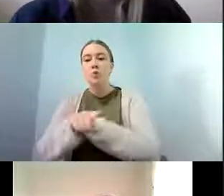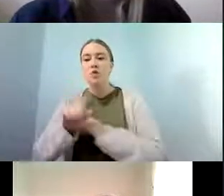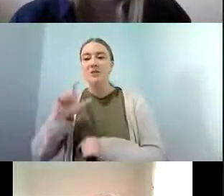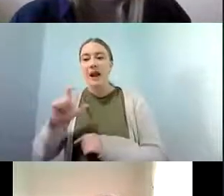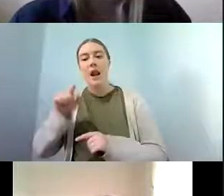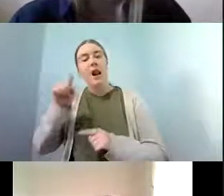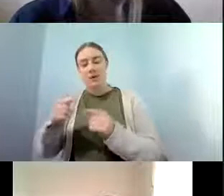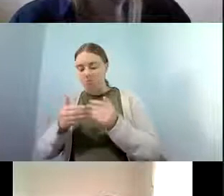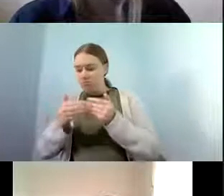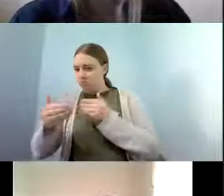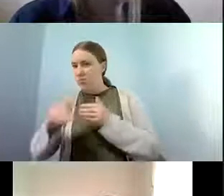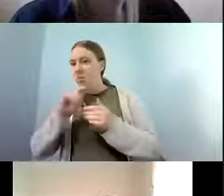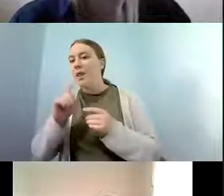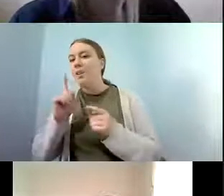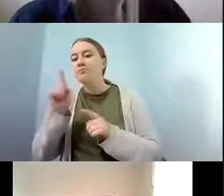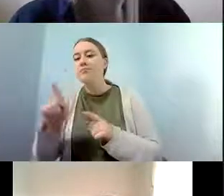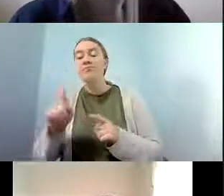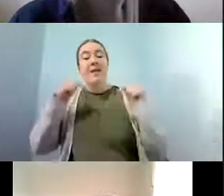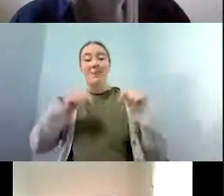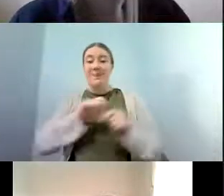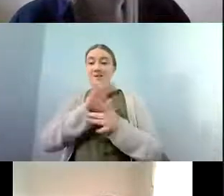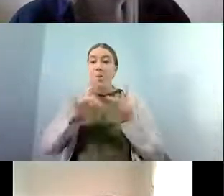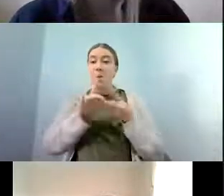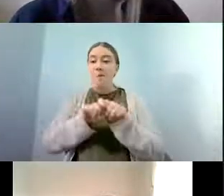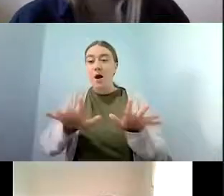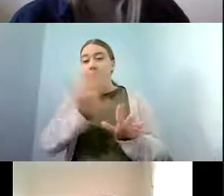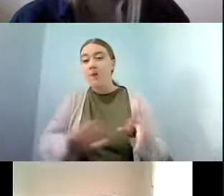the webinar should last approximately an hour so we'll have a presentation